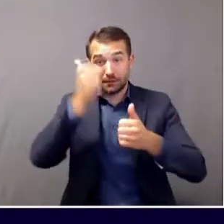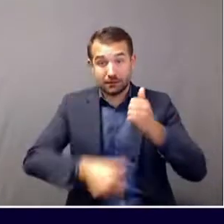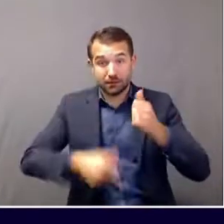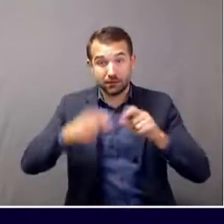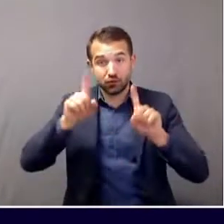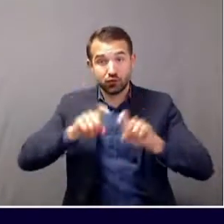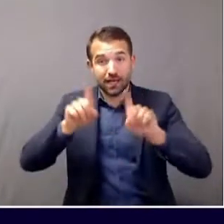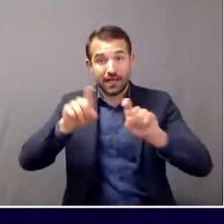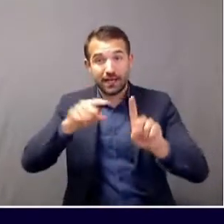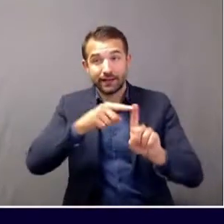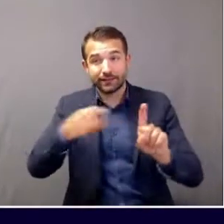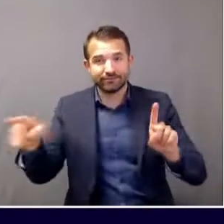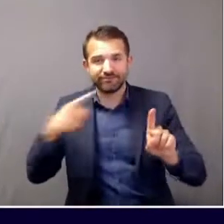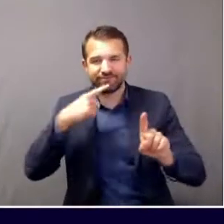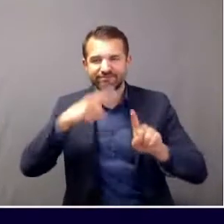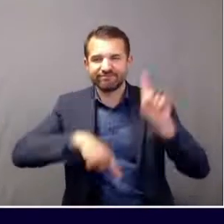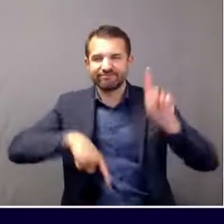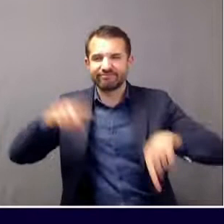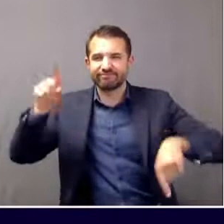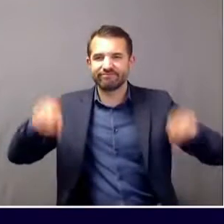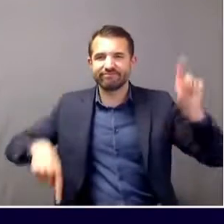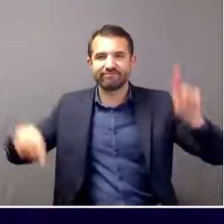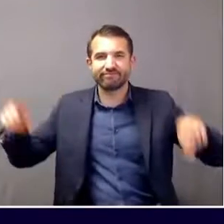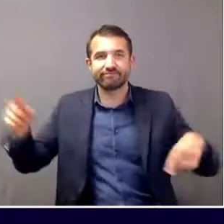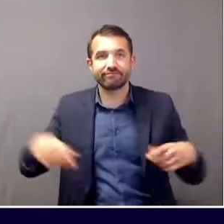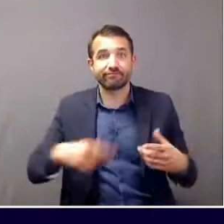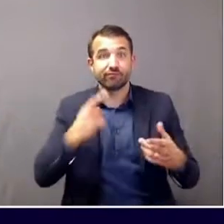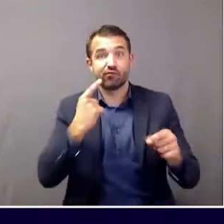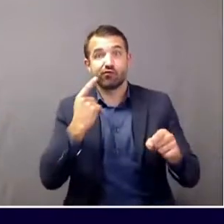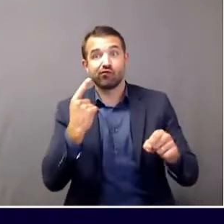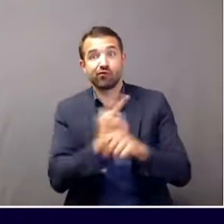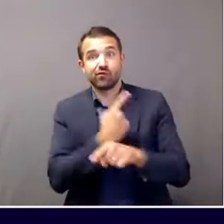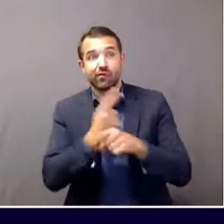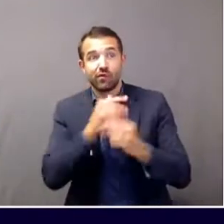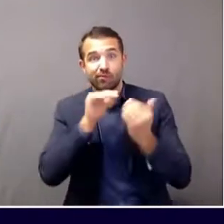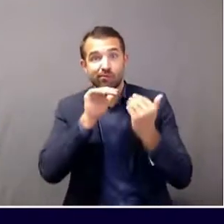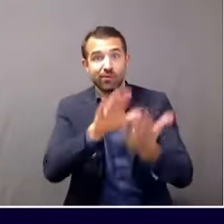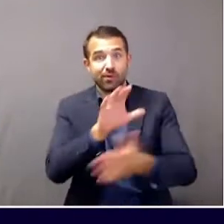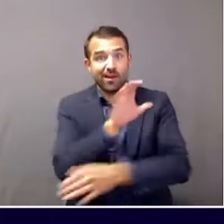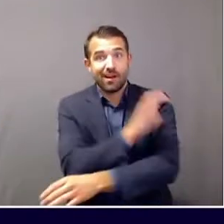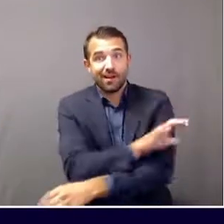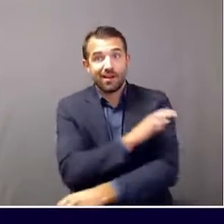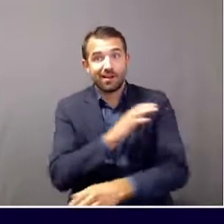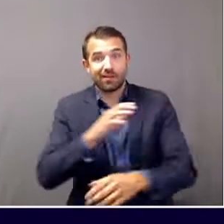to qualify as a properly done